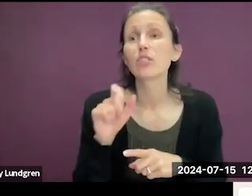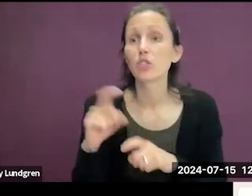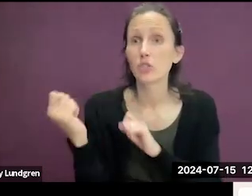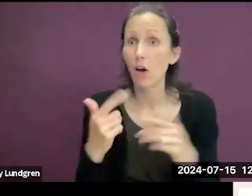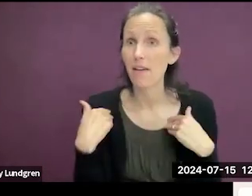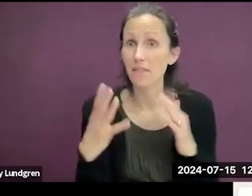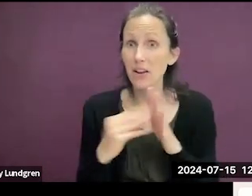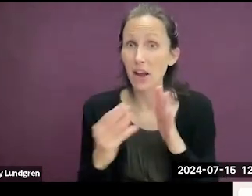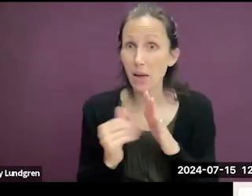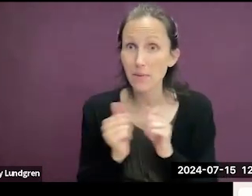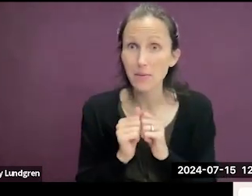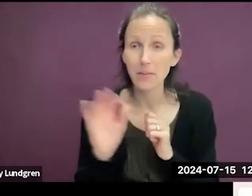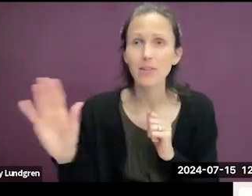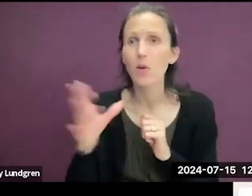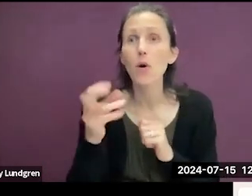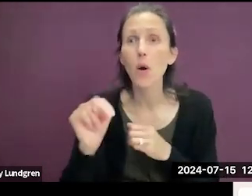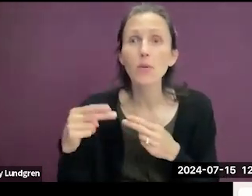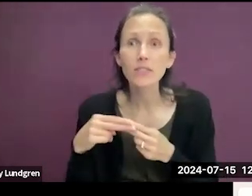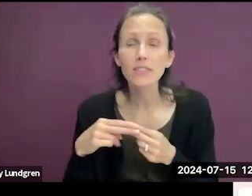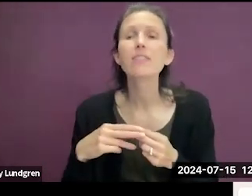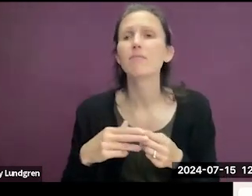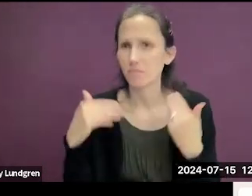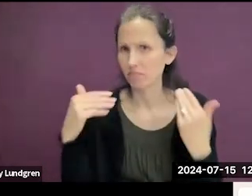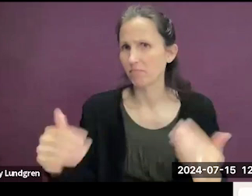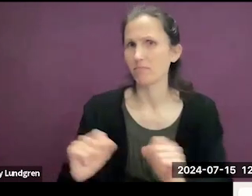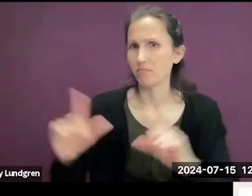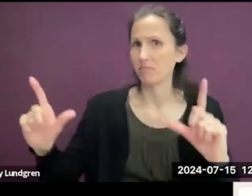Feel free to open that into Microsoft office,